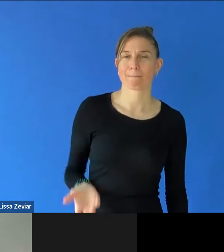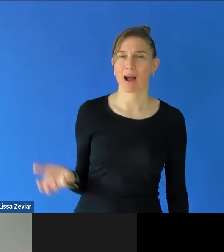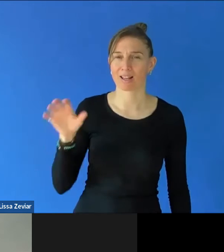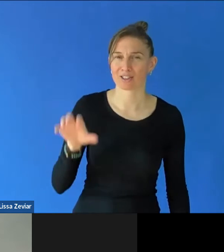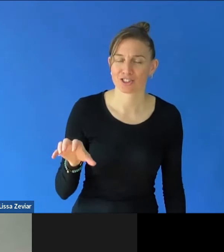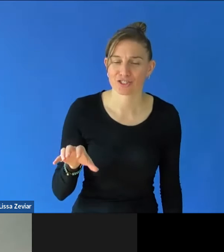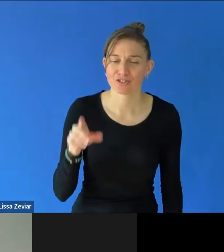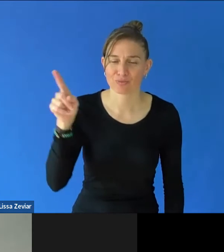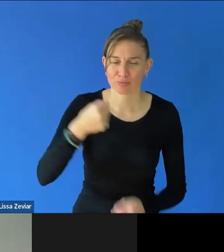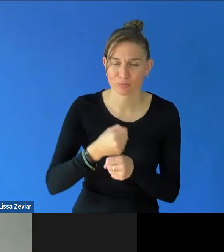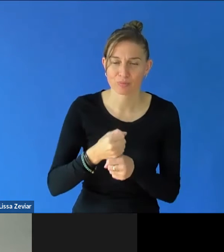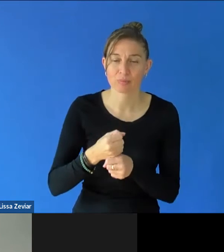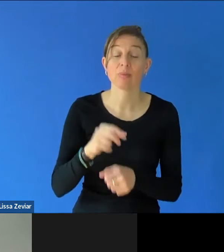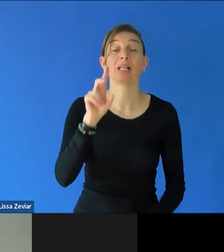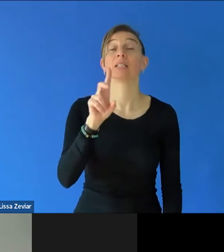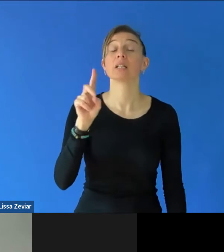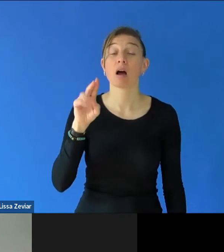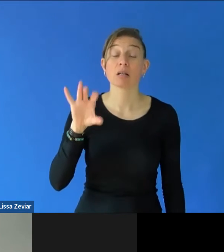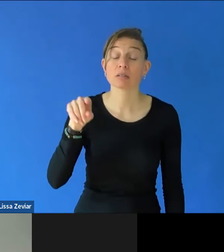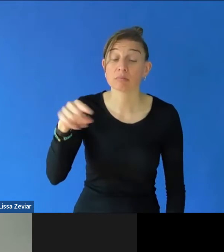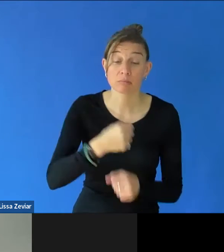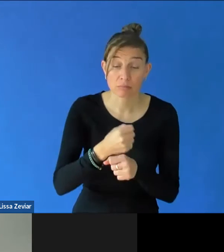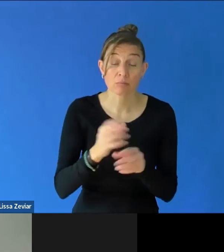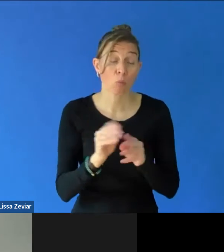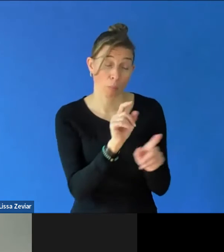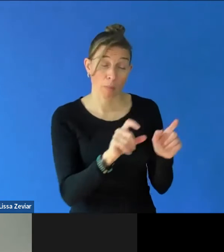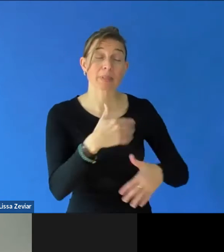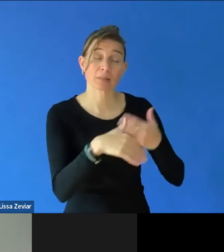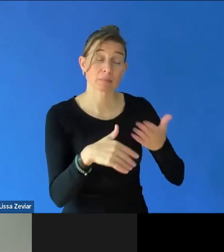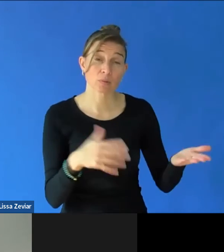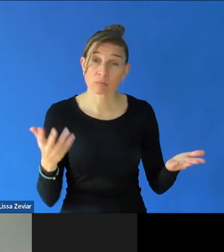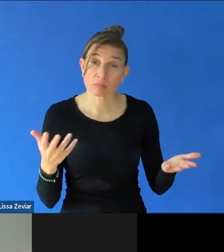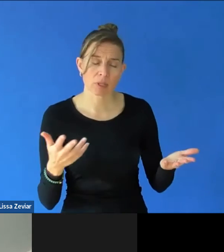DDRC started working with people with disabilities to make them aware